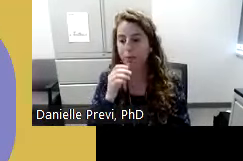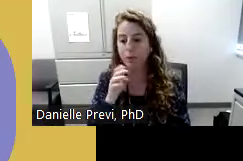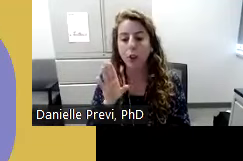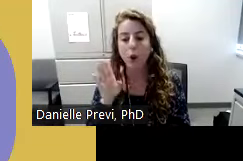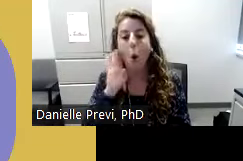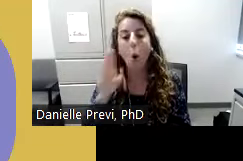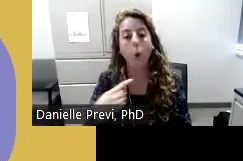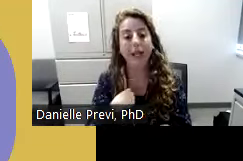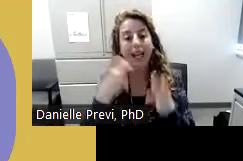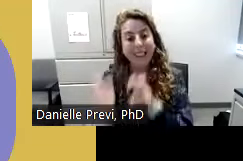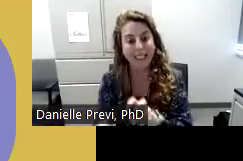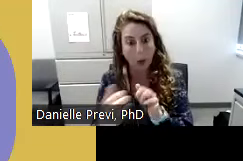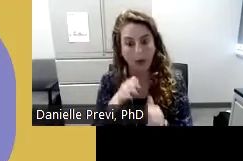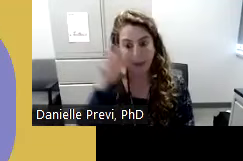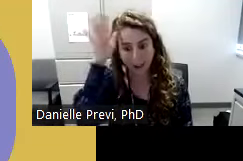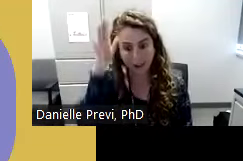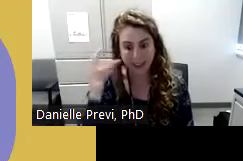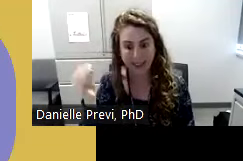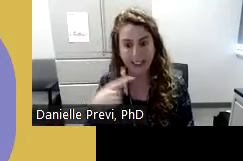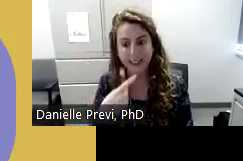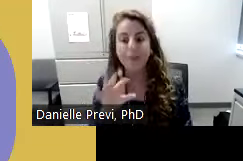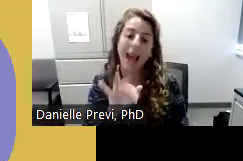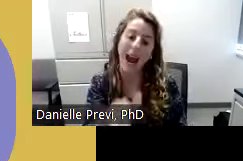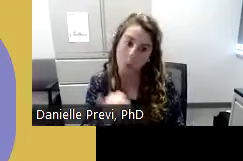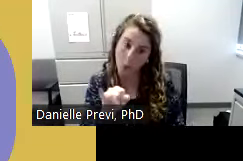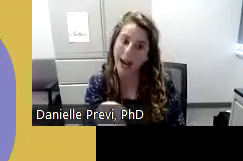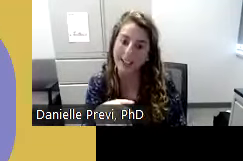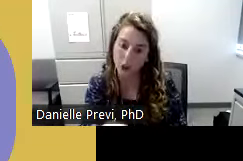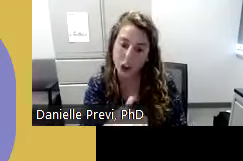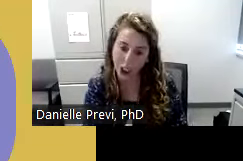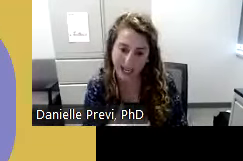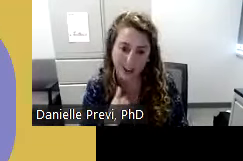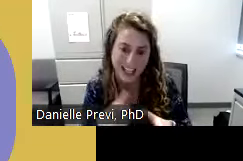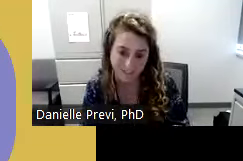communicate their wants and needs. Am I going to sit down with the parents and say, “FYI,